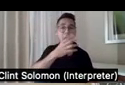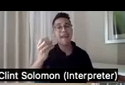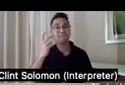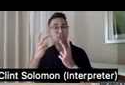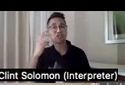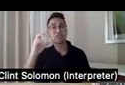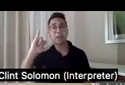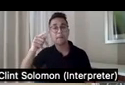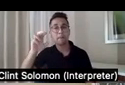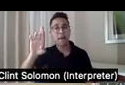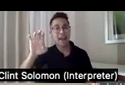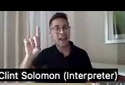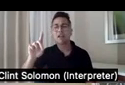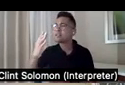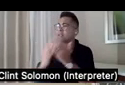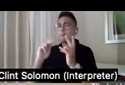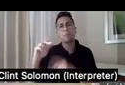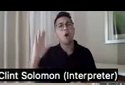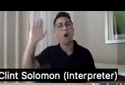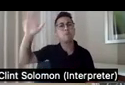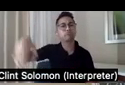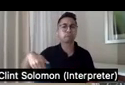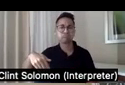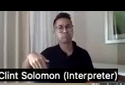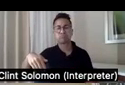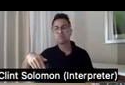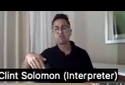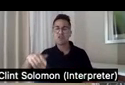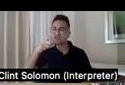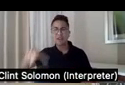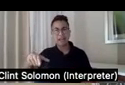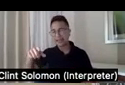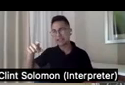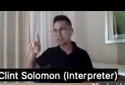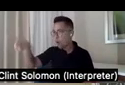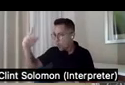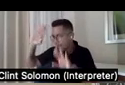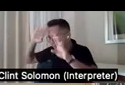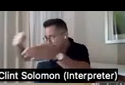miss out going there because they think it's just for that population and it was developed for them